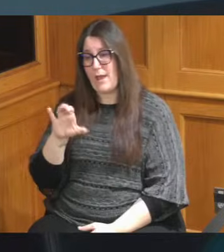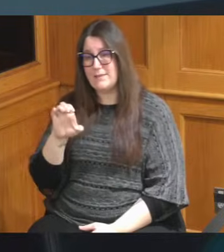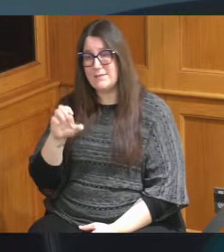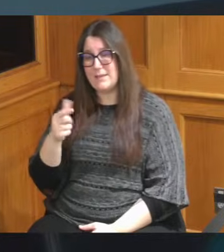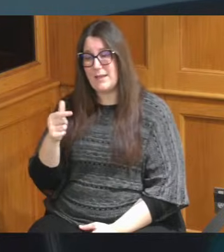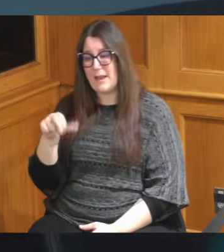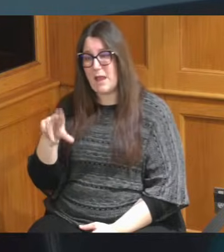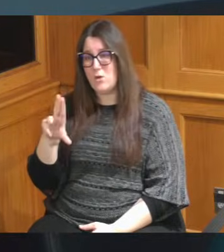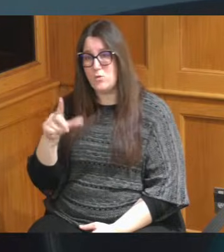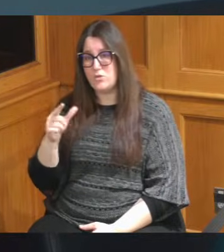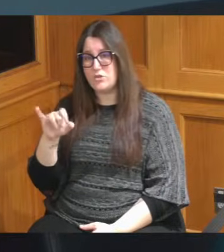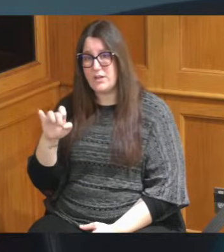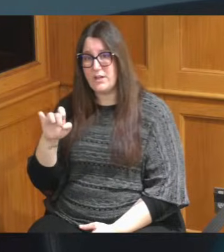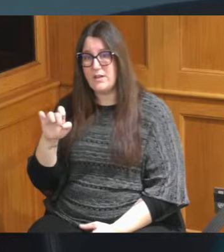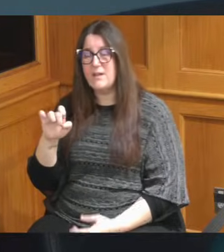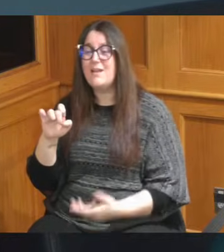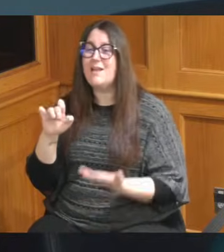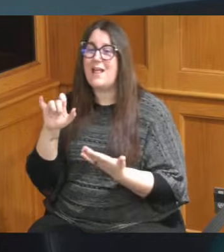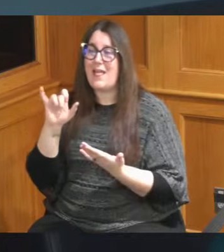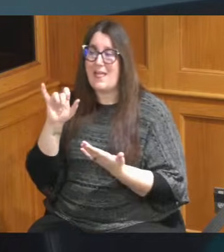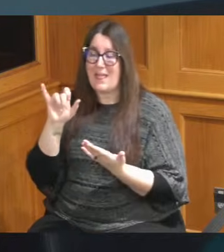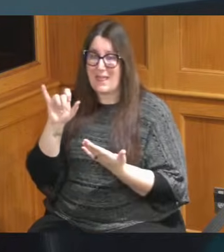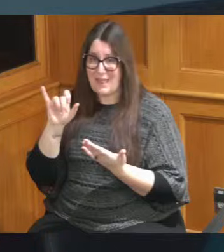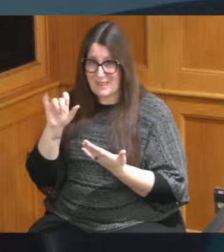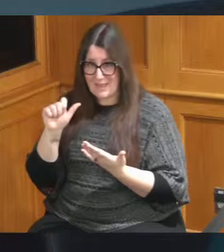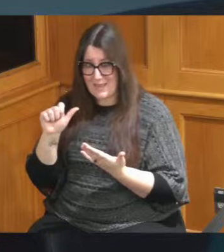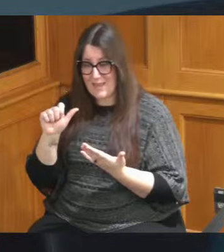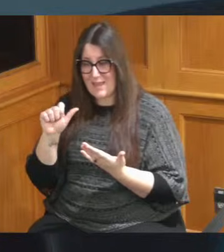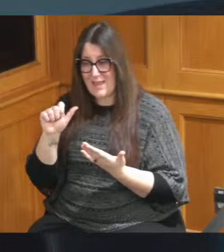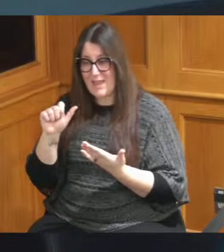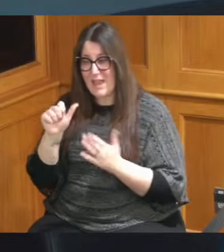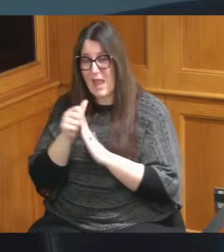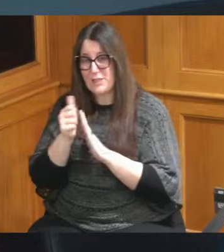attorney general should get involved. If that's happening across the state now, if we saying